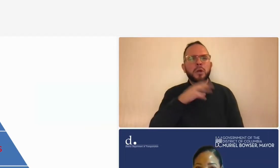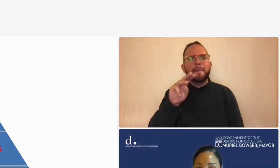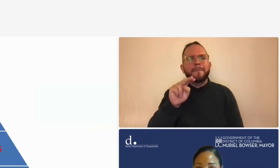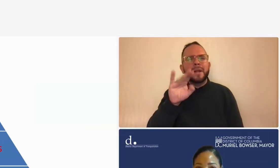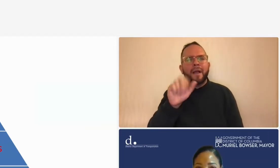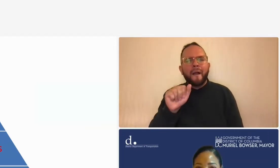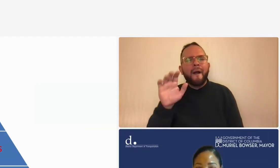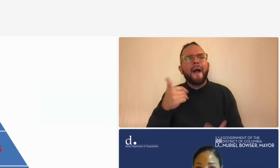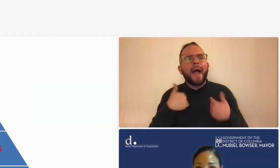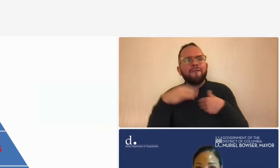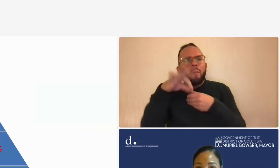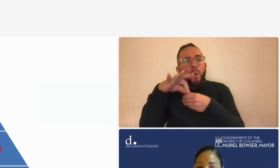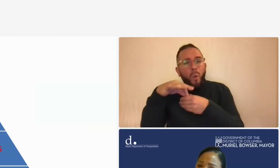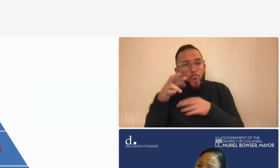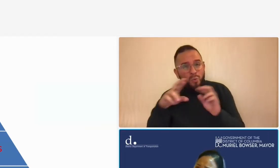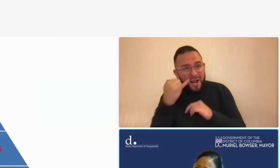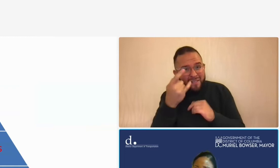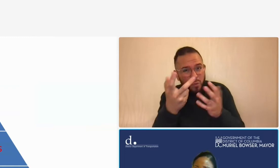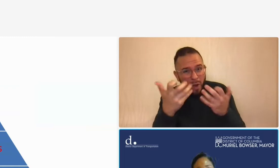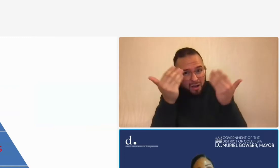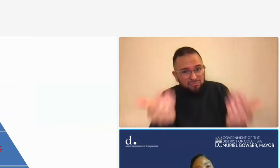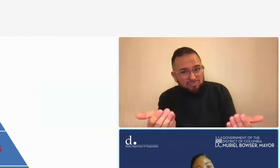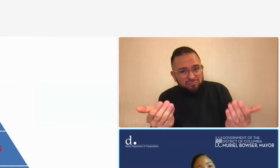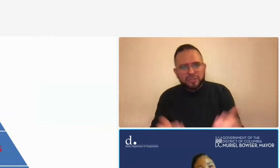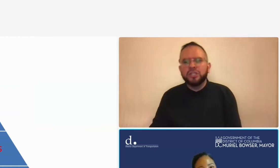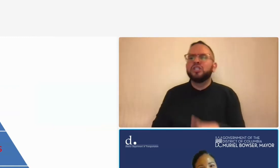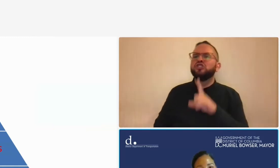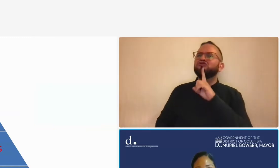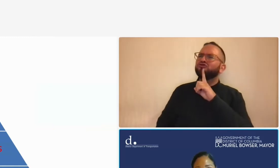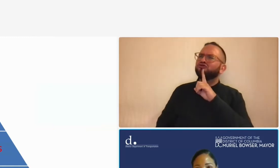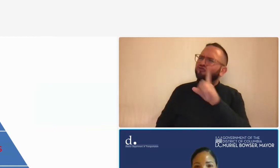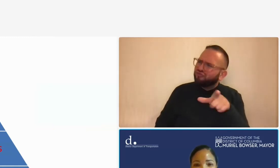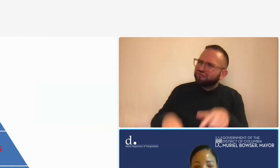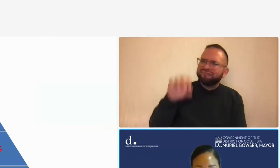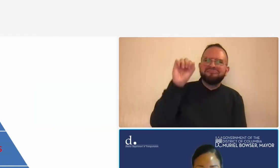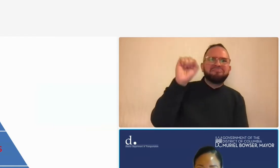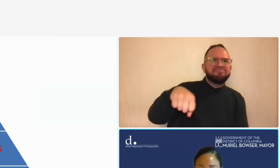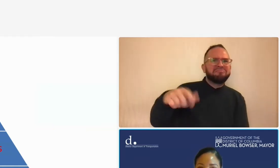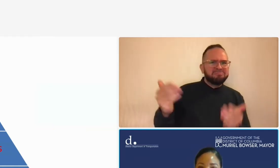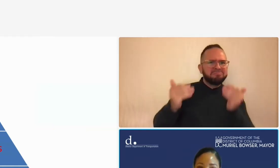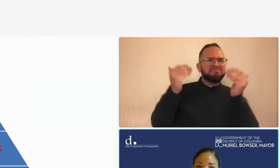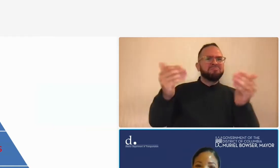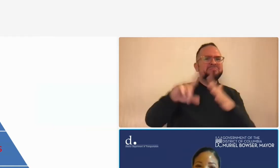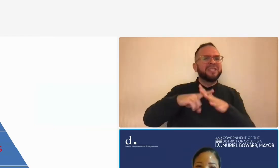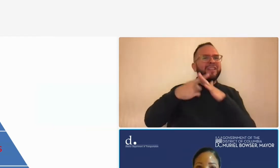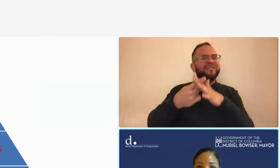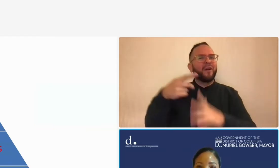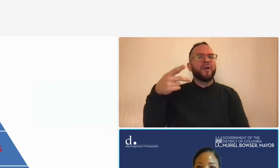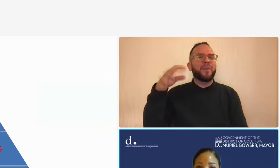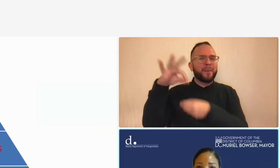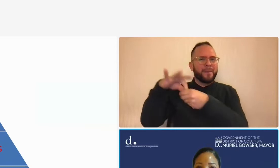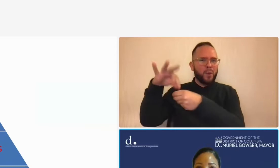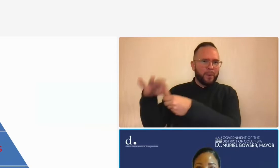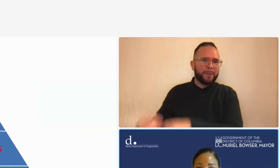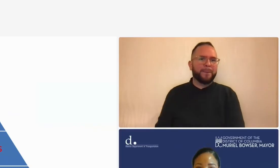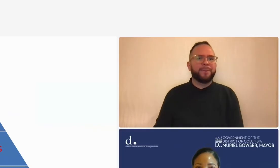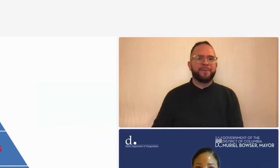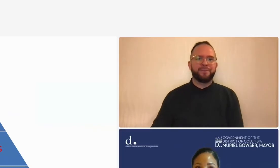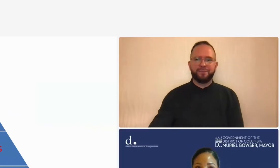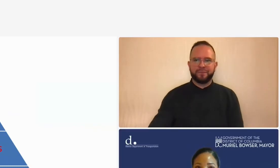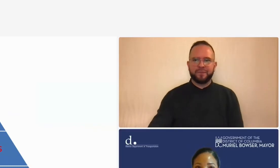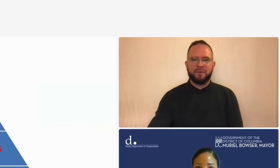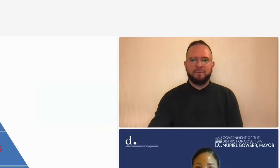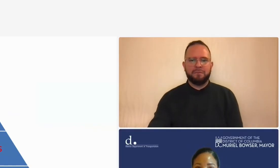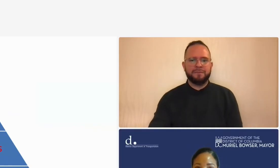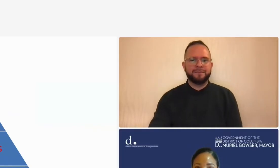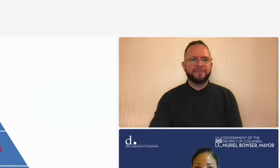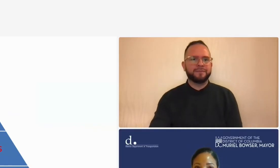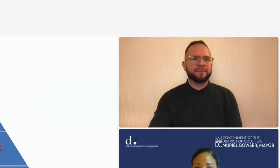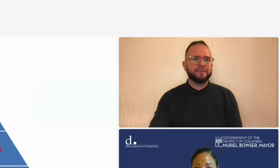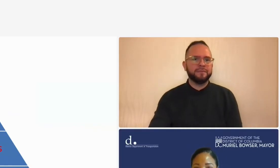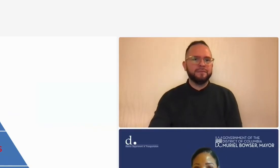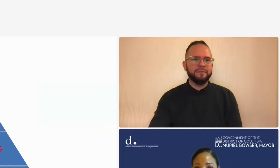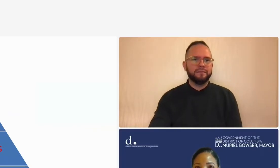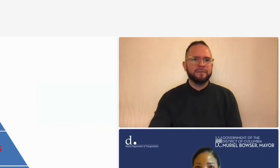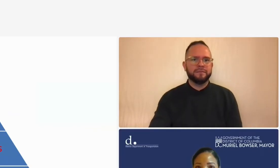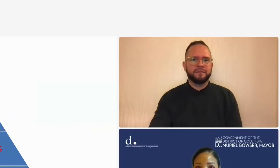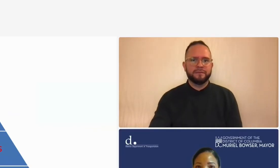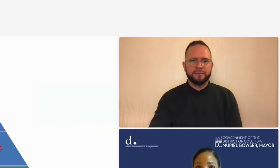continue with the poll sure that's excellent okay can we go ahead and launch the pulp